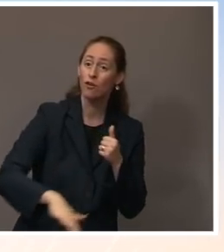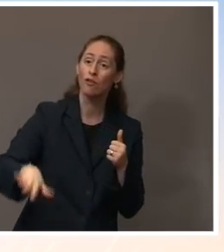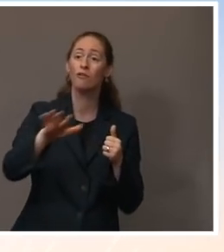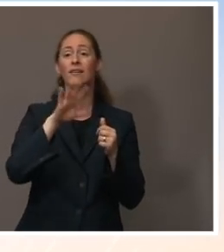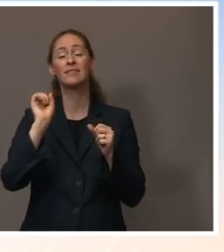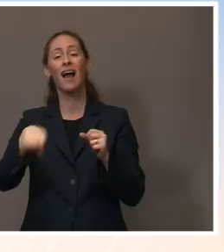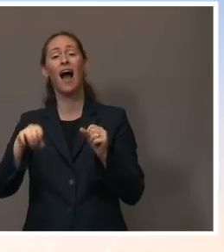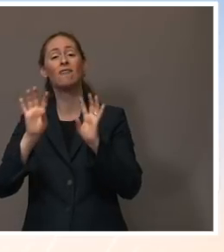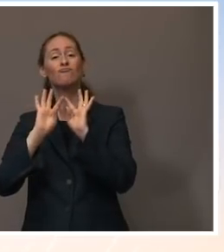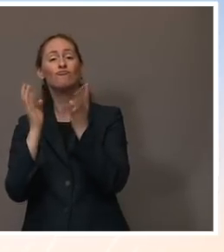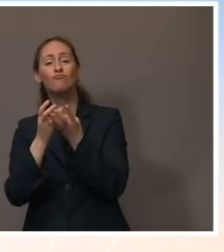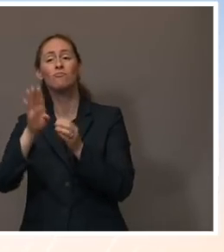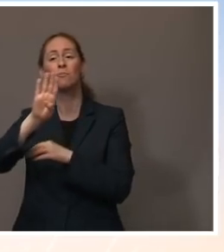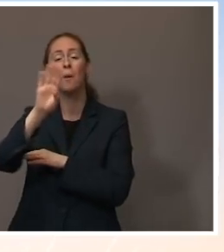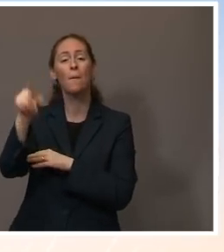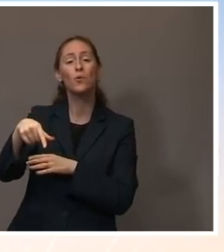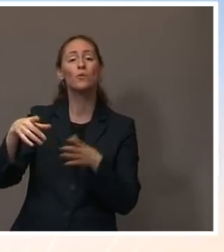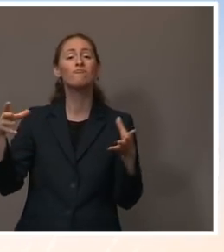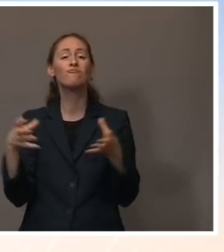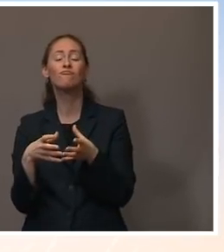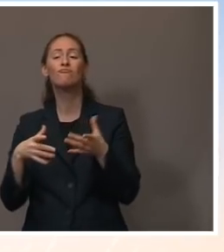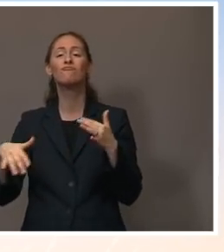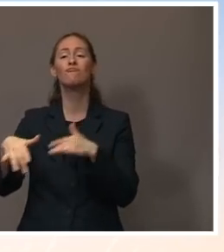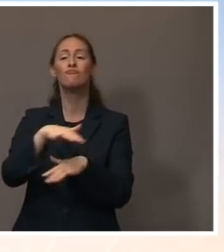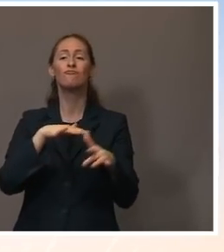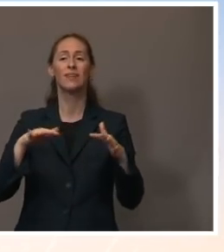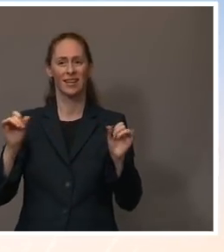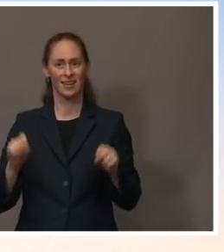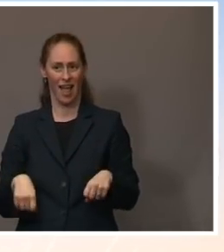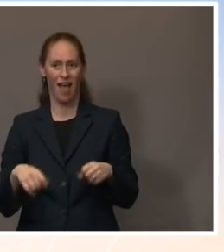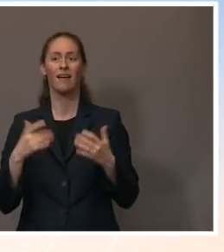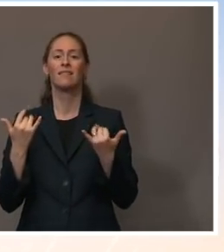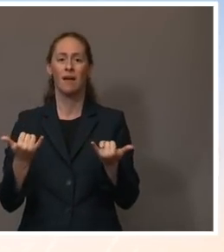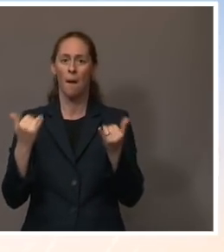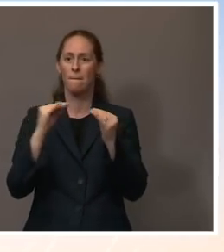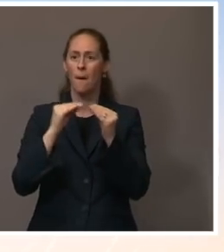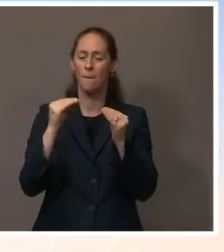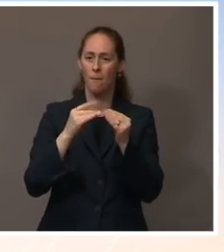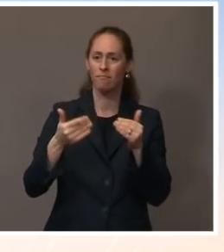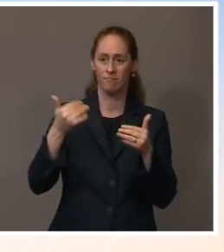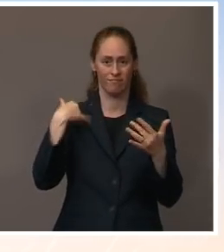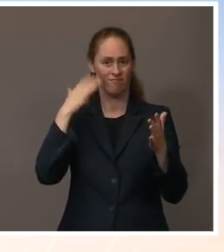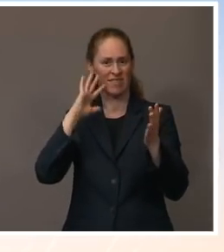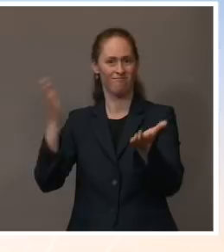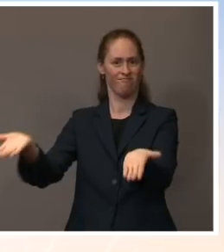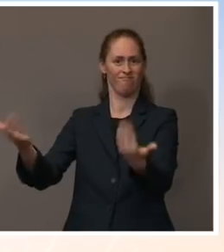We're doing that times about 100 by hosting 1,000 people here at the White House. Now, if you're in a community